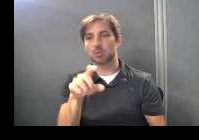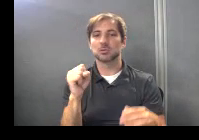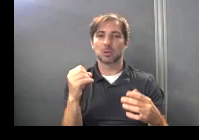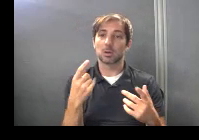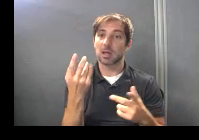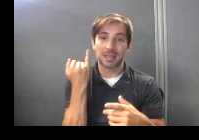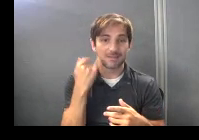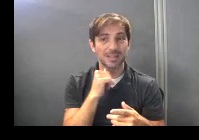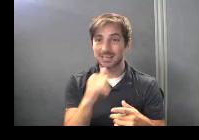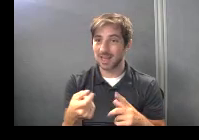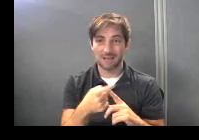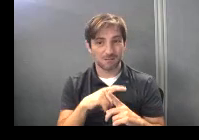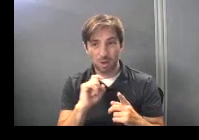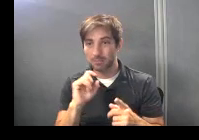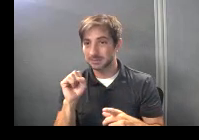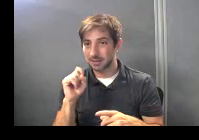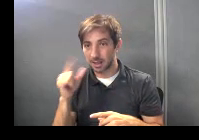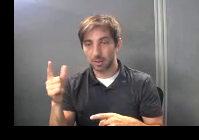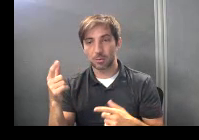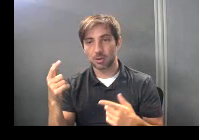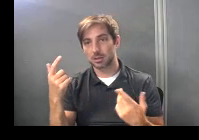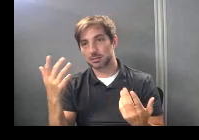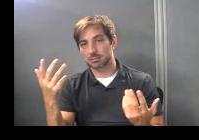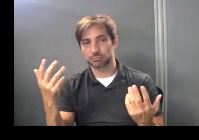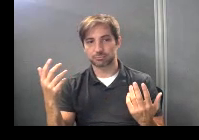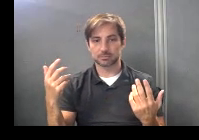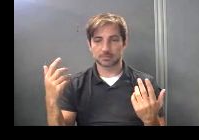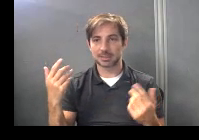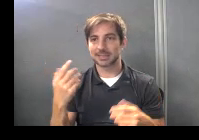I KNOW WE HAVE OUT OF TOWNERS, YES, I SAID SPANISH OR BOSNIAN.